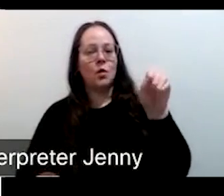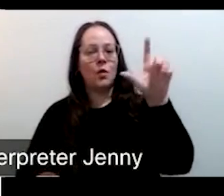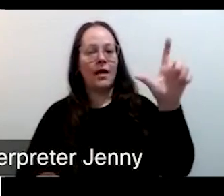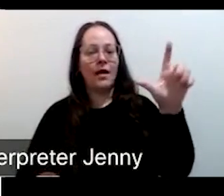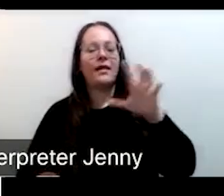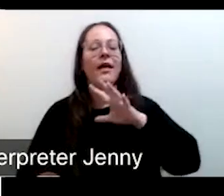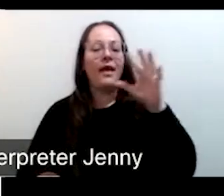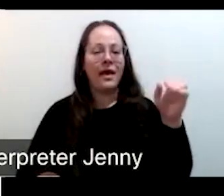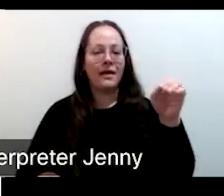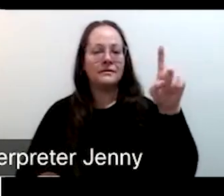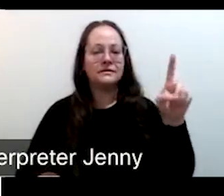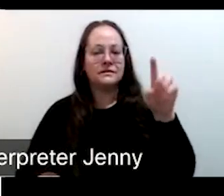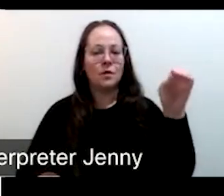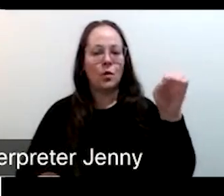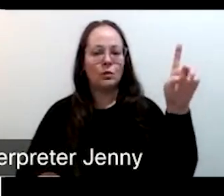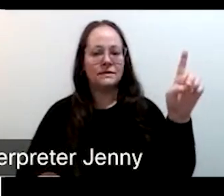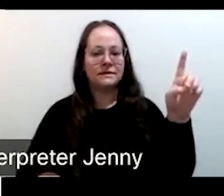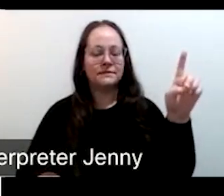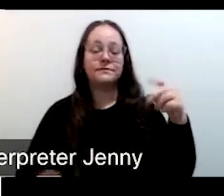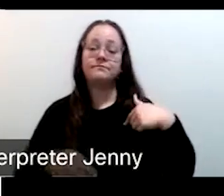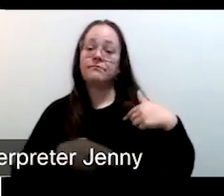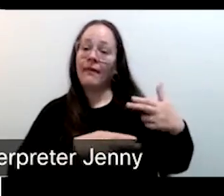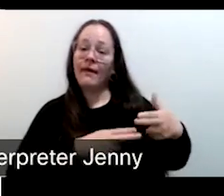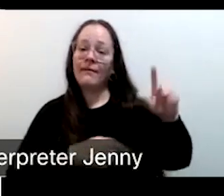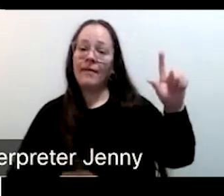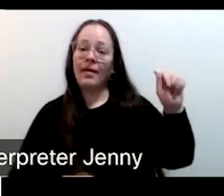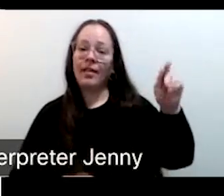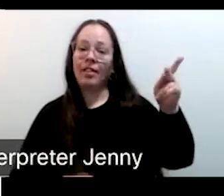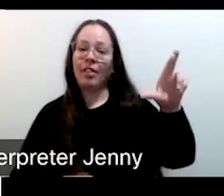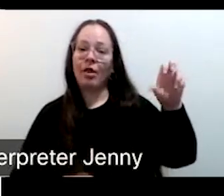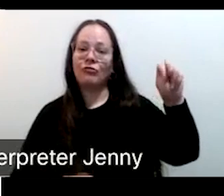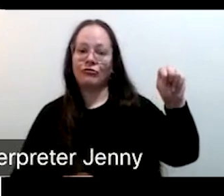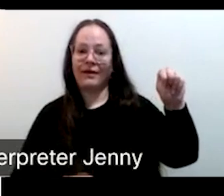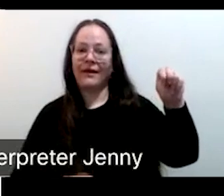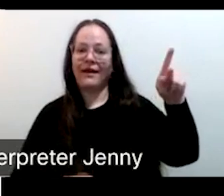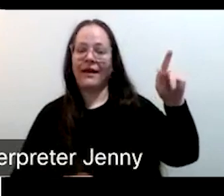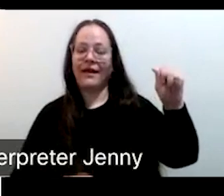My name is Lauren Karas, and I am a program manager for the WRP.